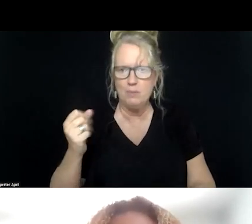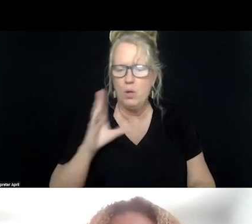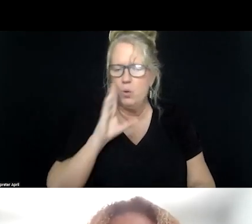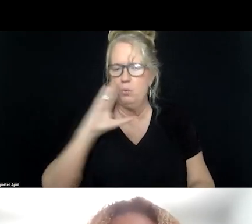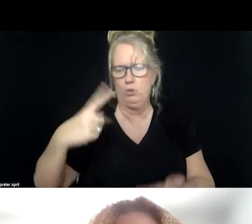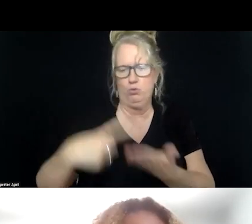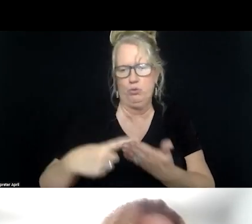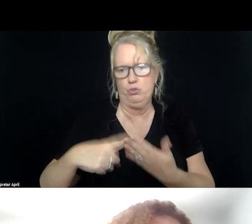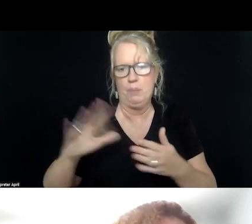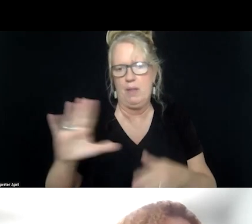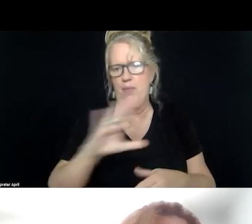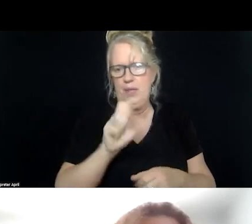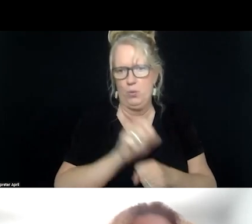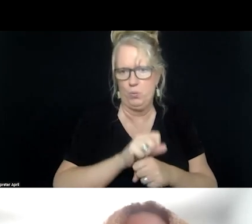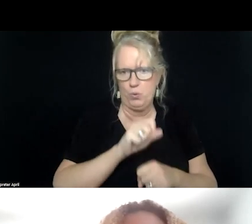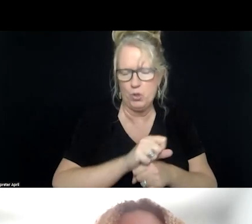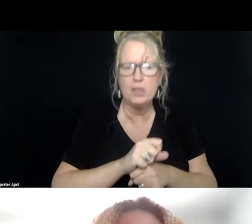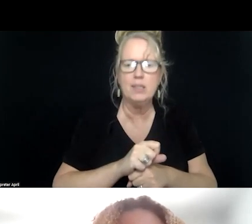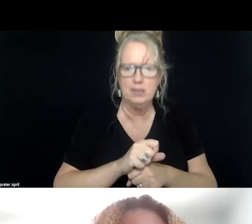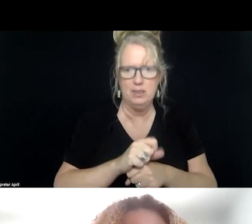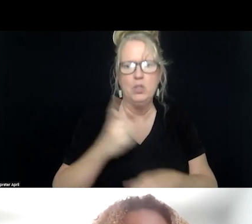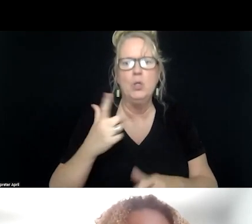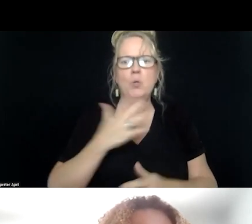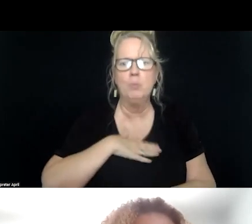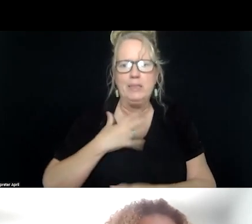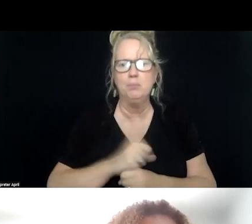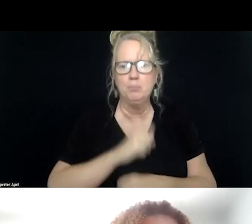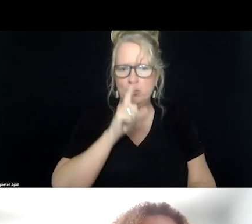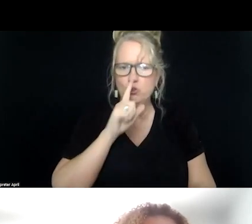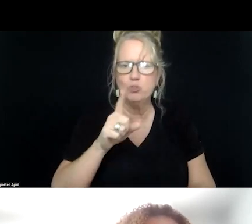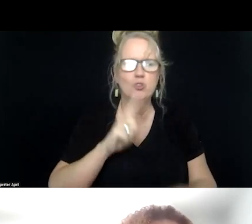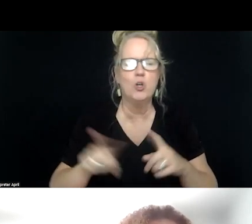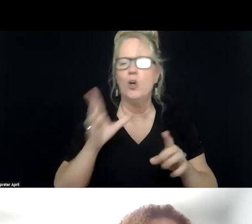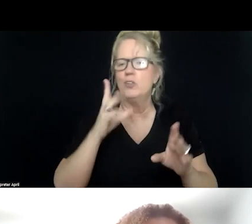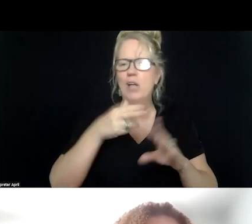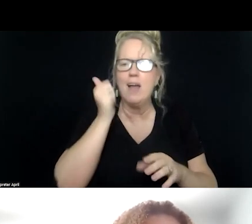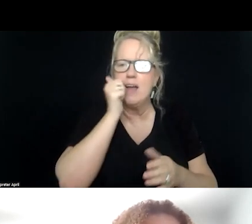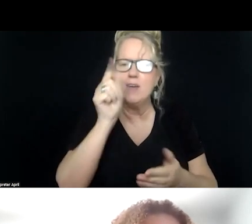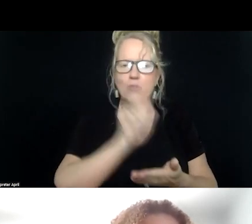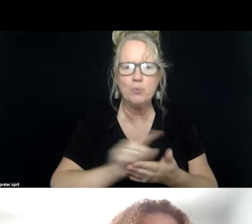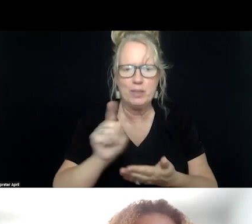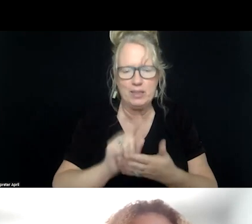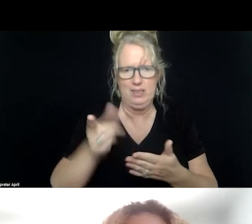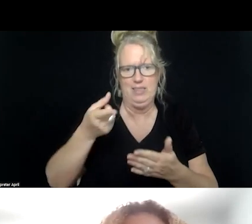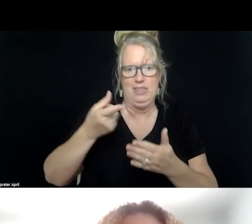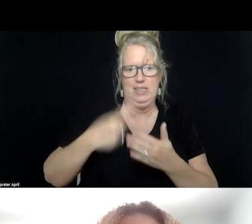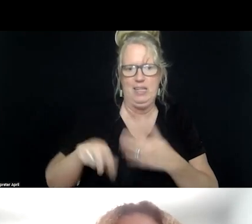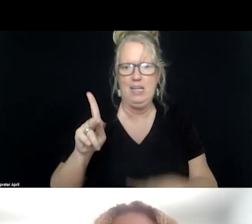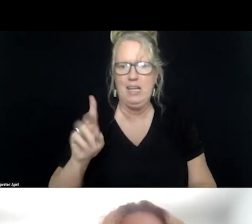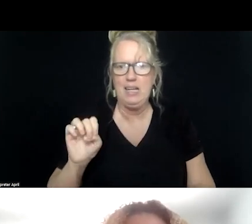WORK THEY ARE DOING. NEXT WEEK WE WILL HAVE KEVIN CURTIS ON.